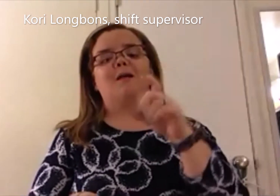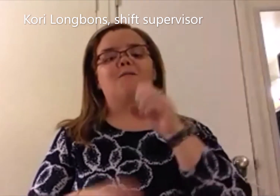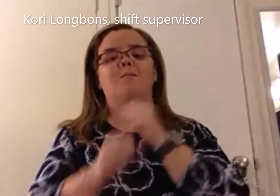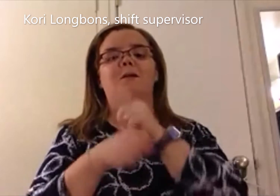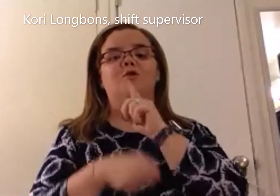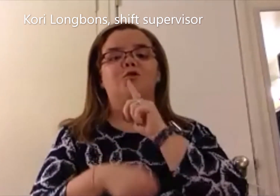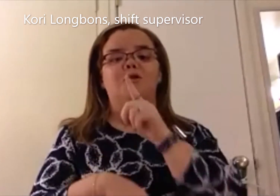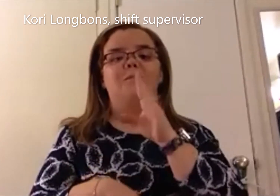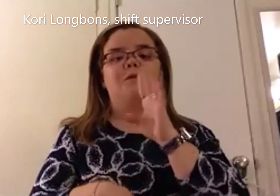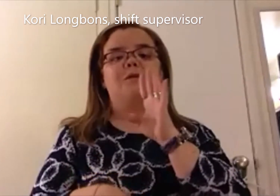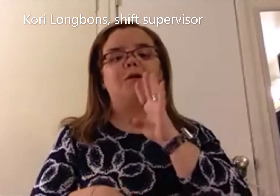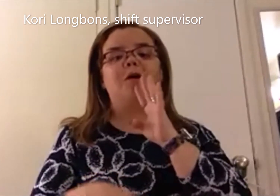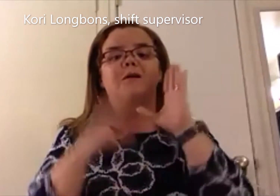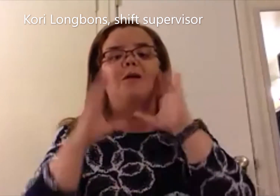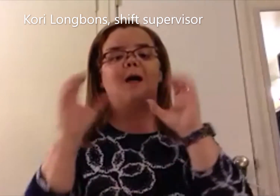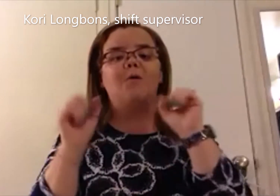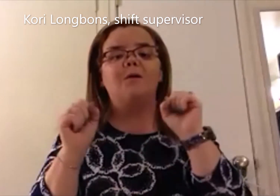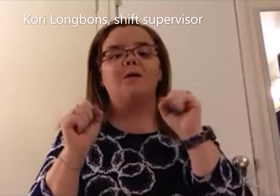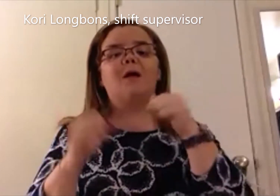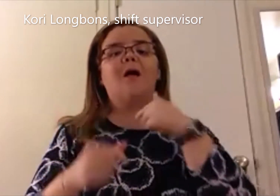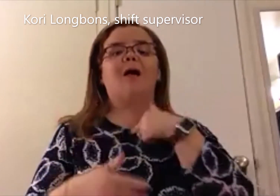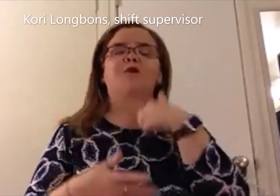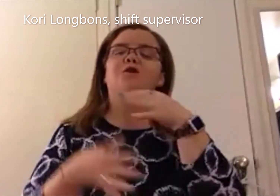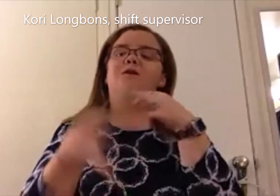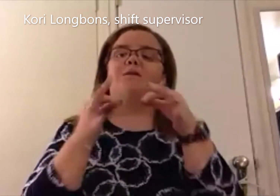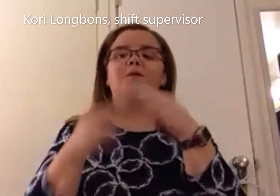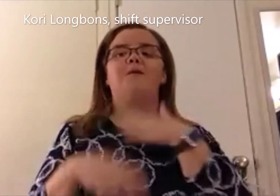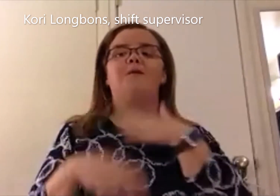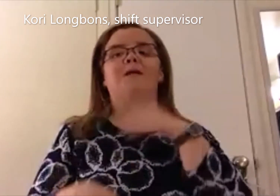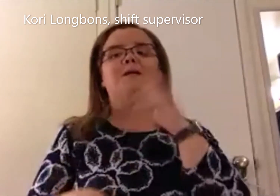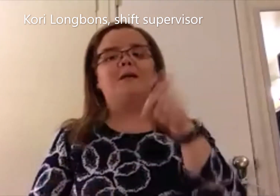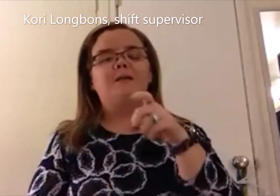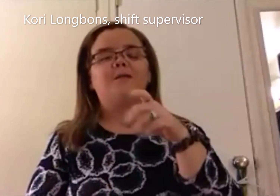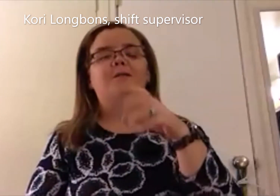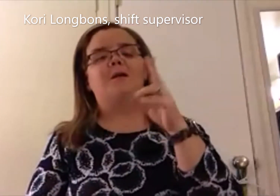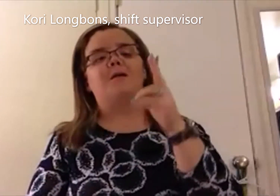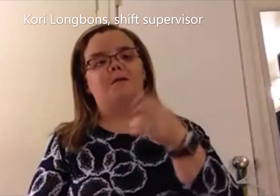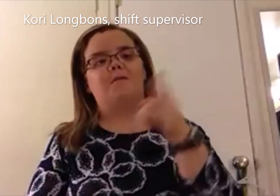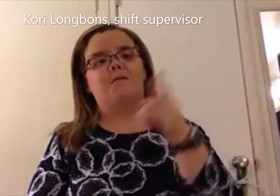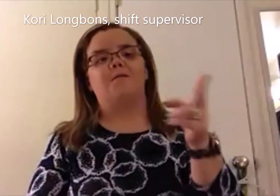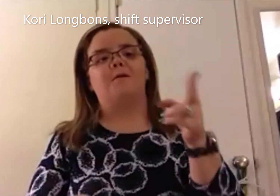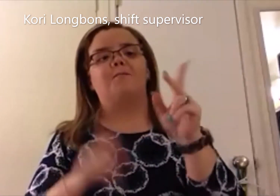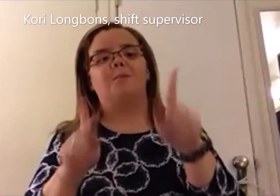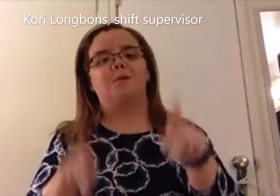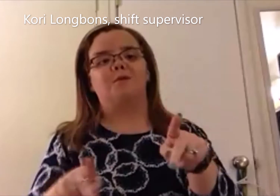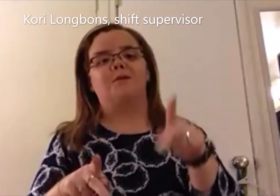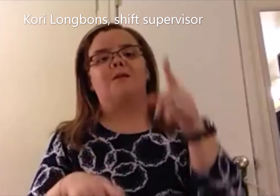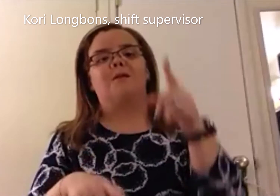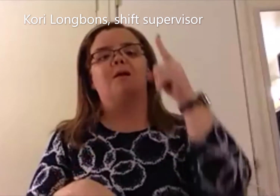to make sure that they're talking loud i just explained my needs as a hard of hearing person